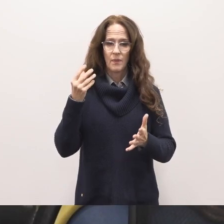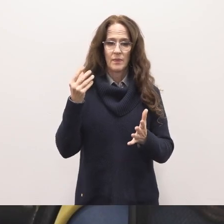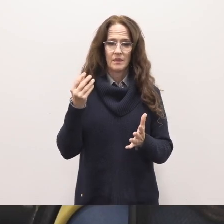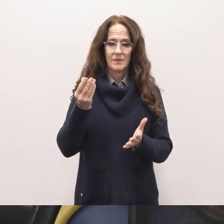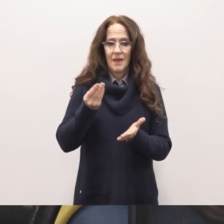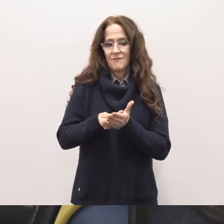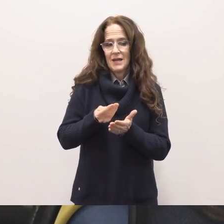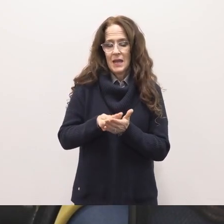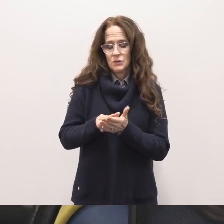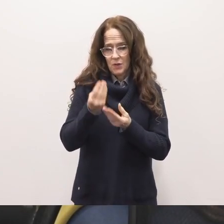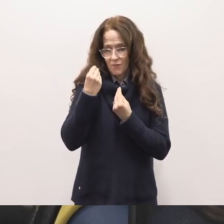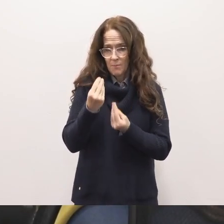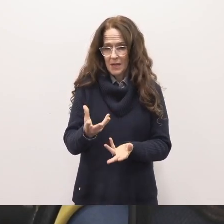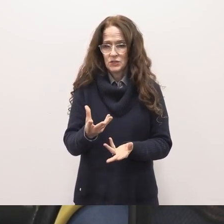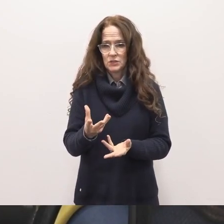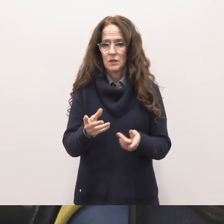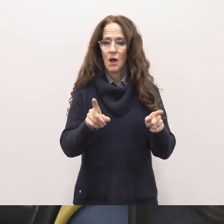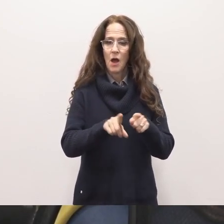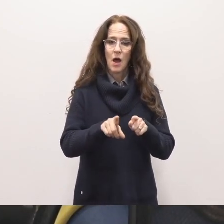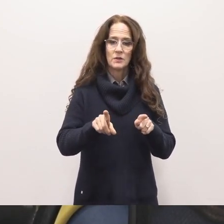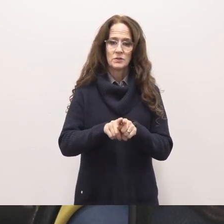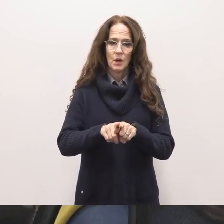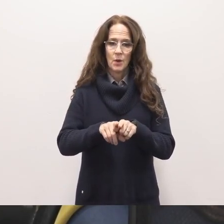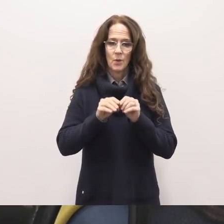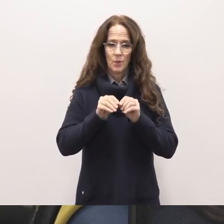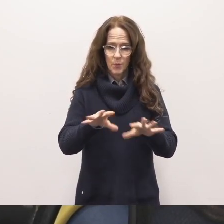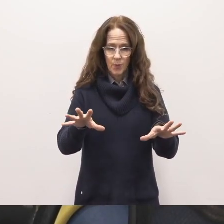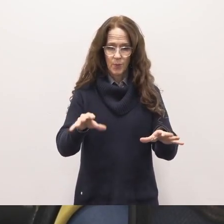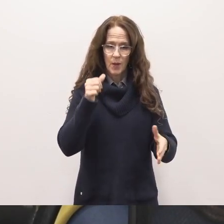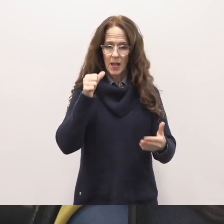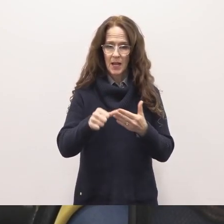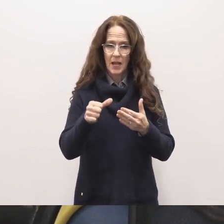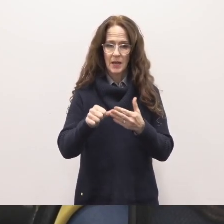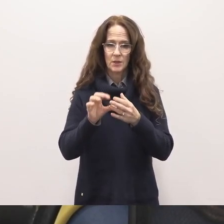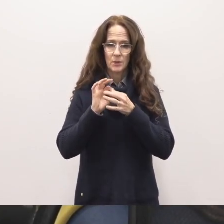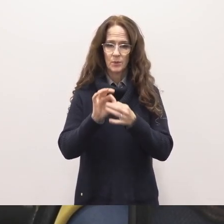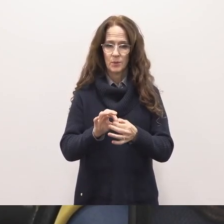to also issue our letters related to internal control